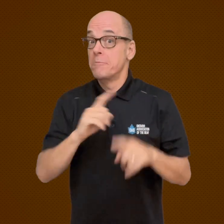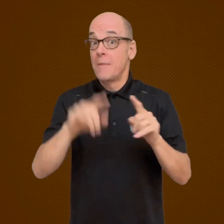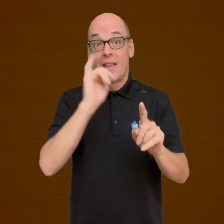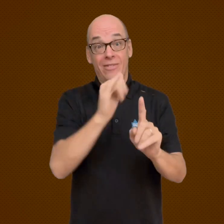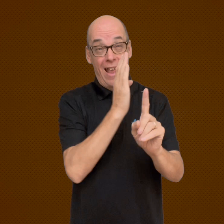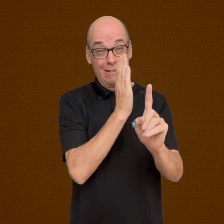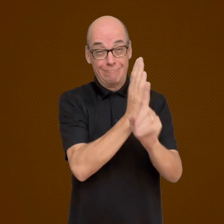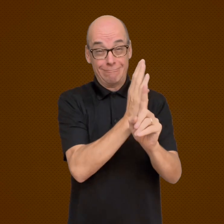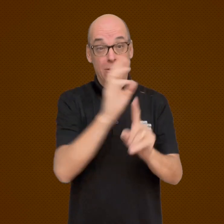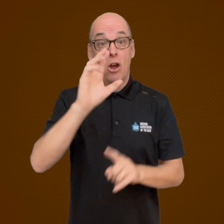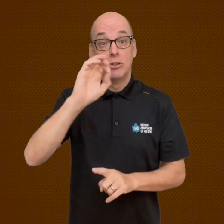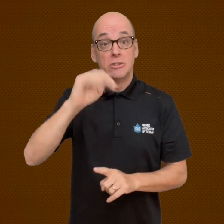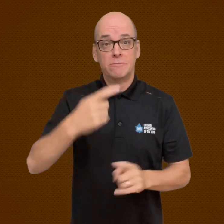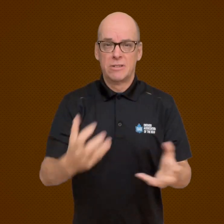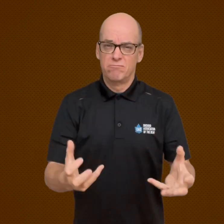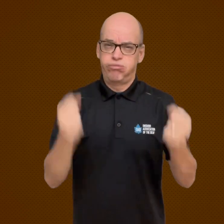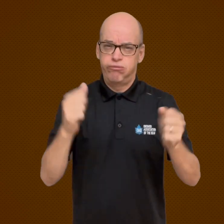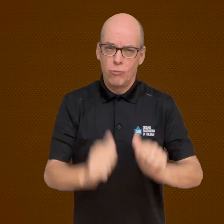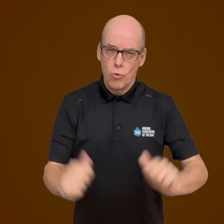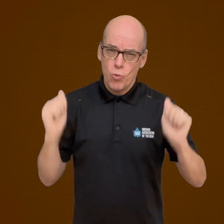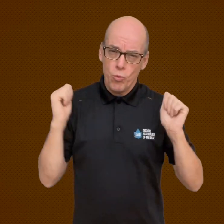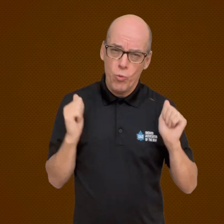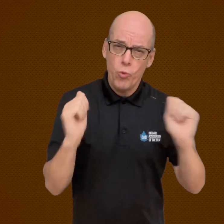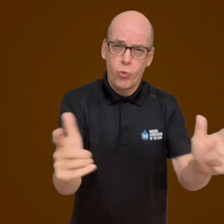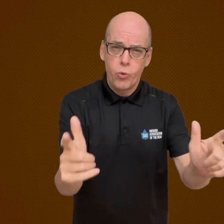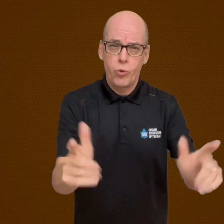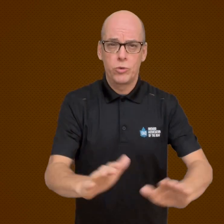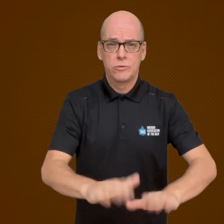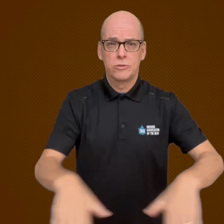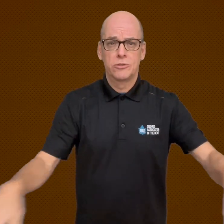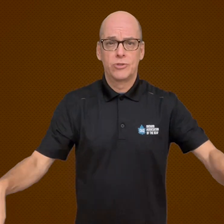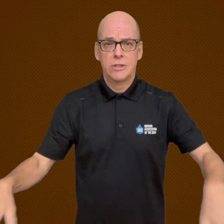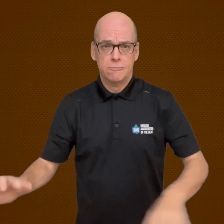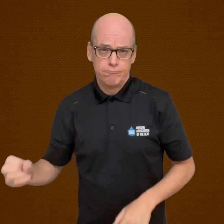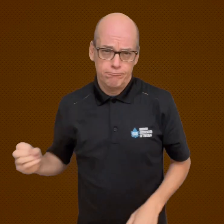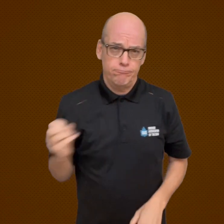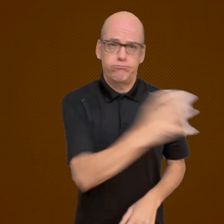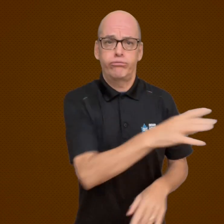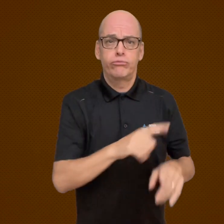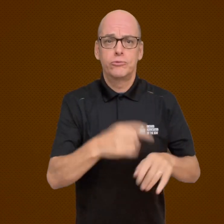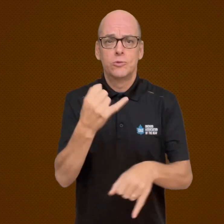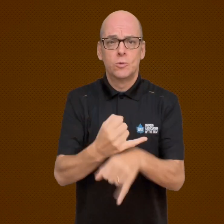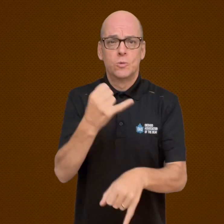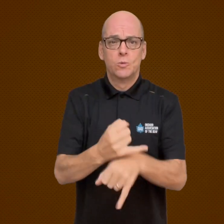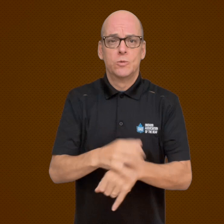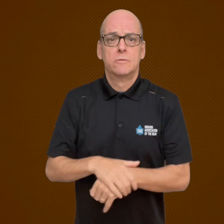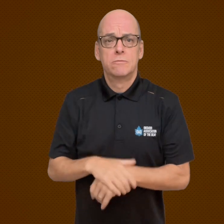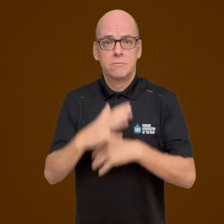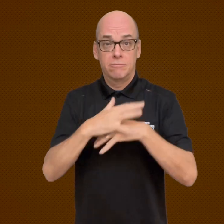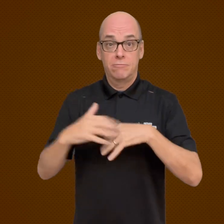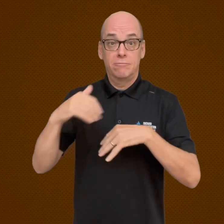But after that, it was the RCMP who physically forced all Indigenous children